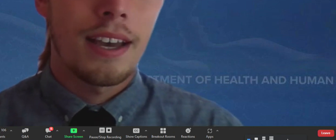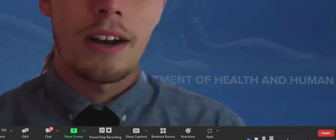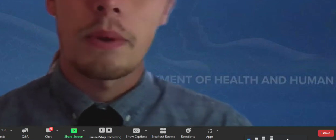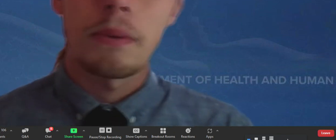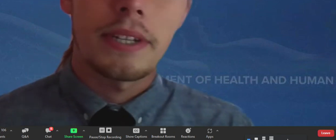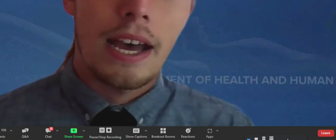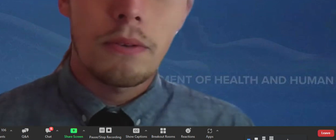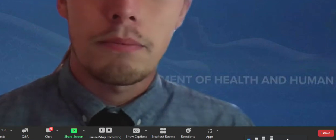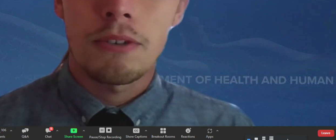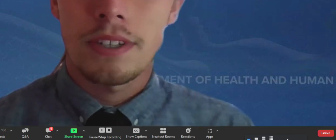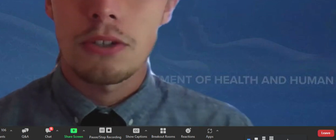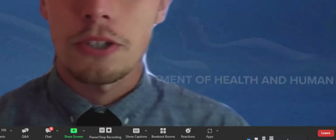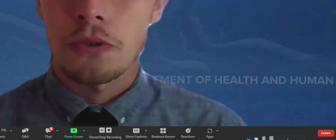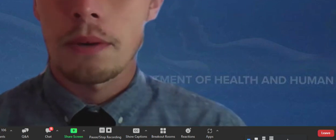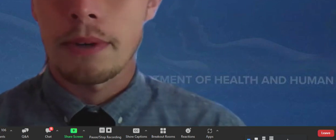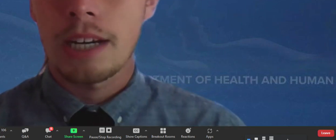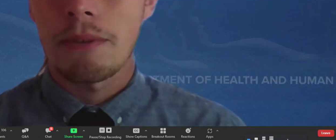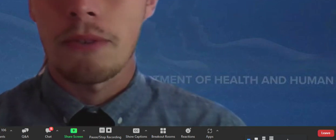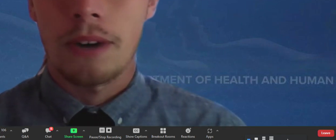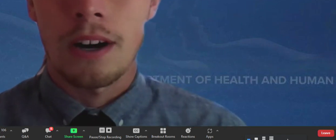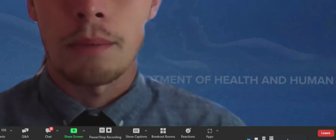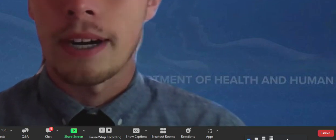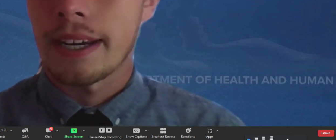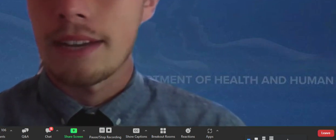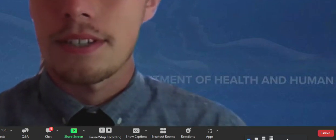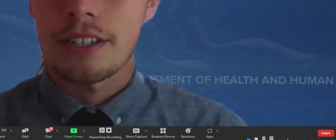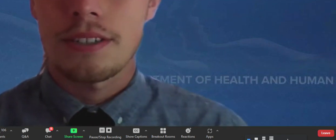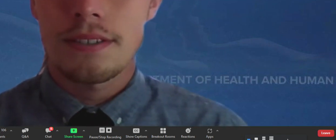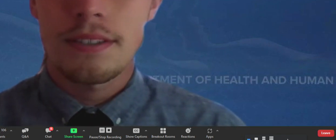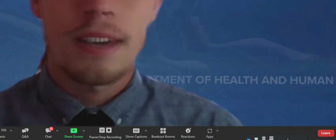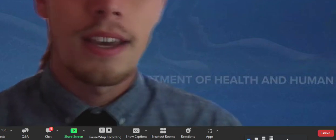We will now move into a short break before our breakout sessions.